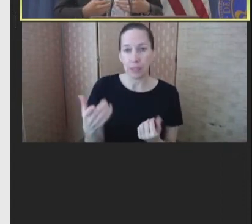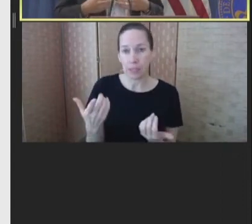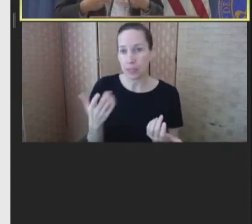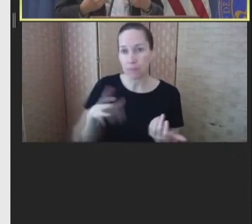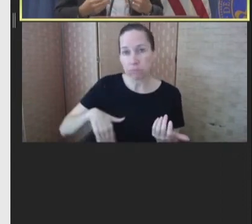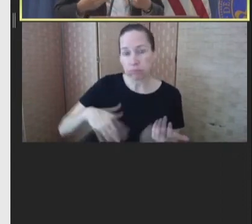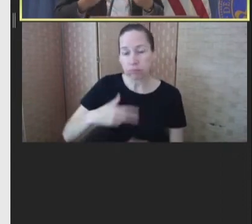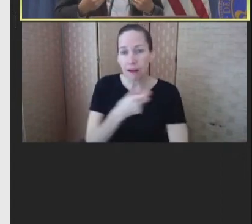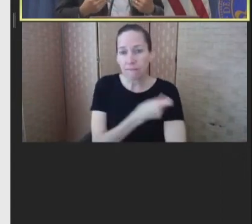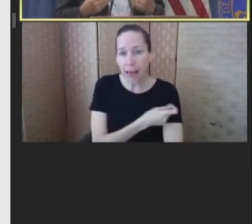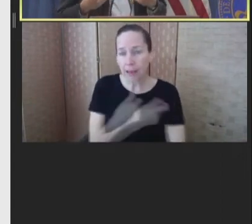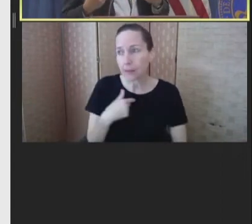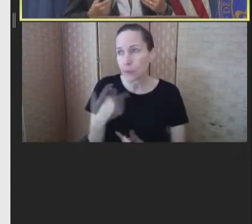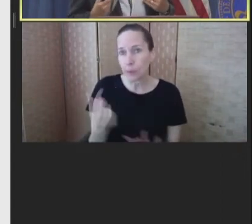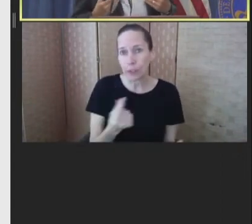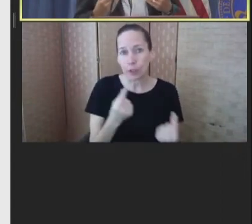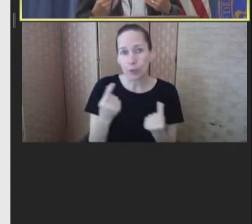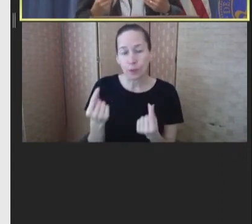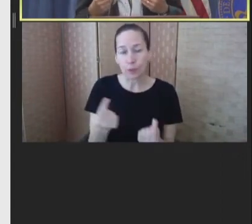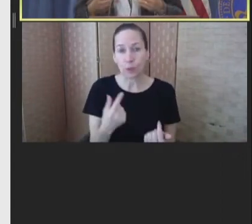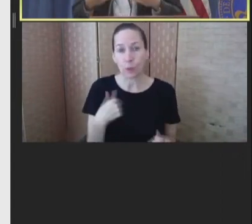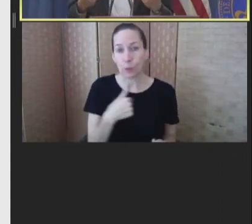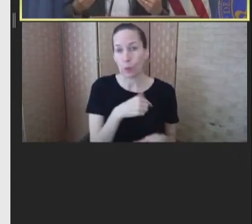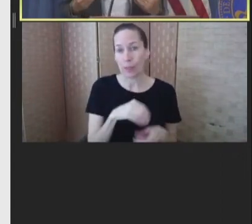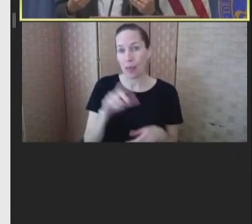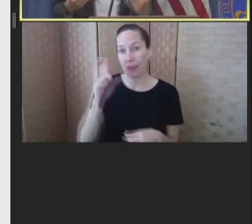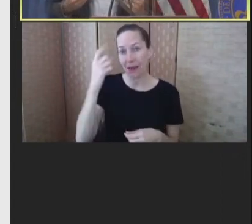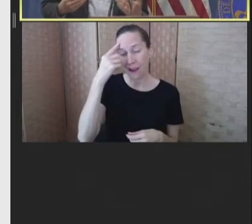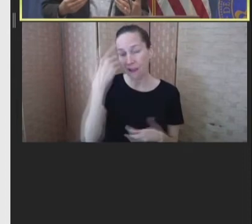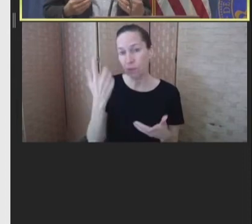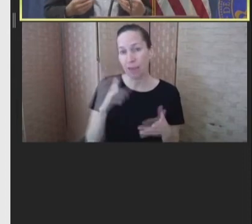we knew that we as government weren't in the best position to answer all of those questions, but we